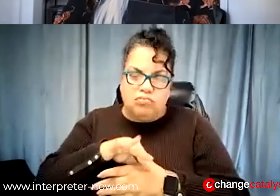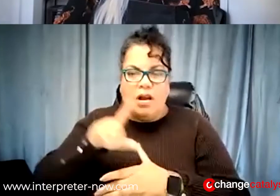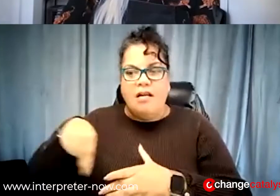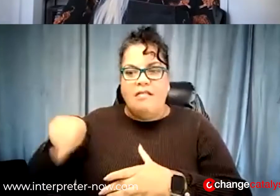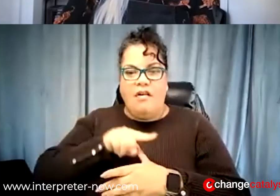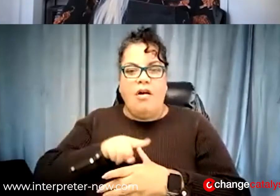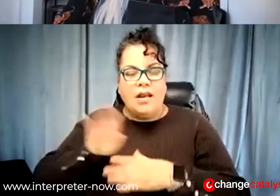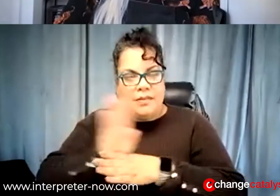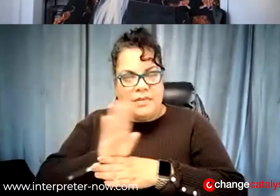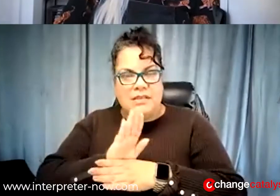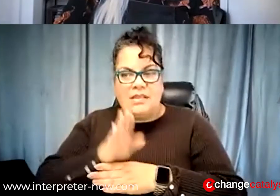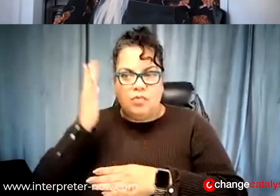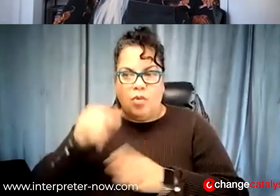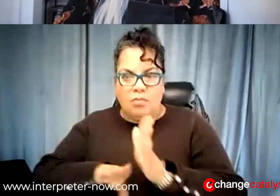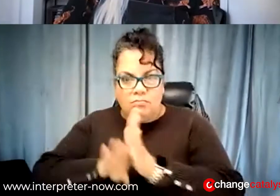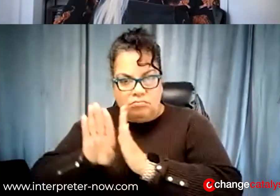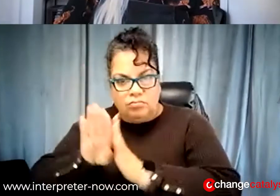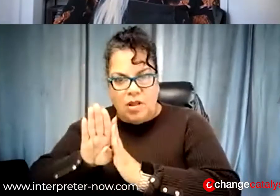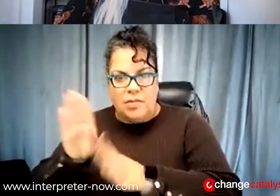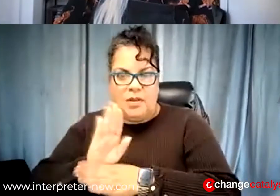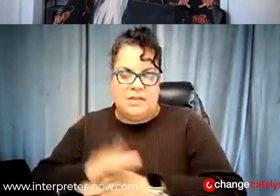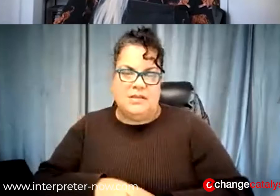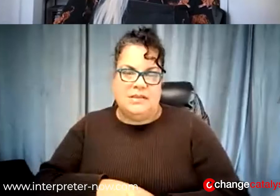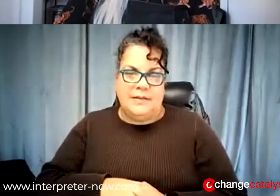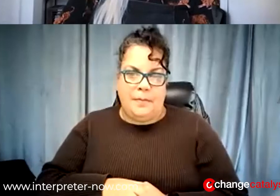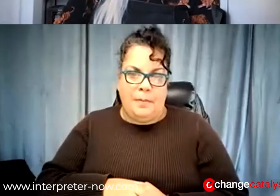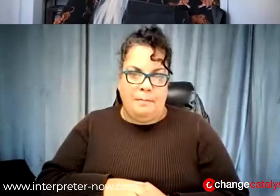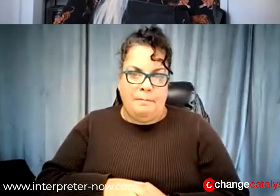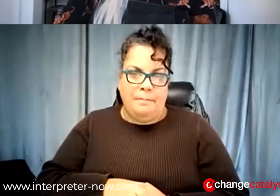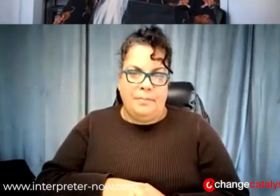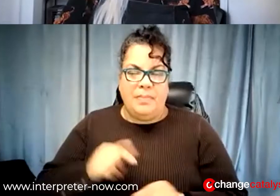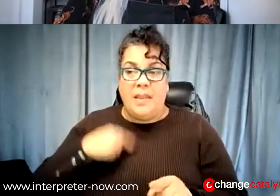It's just so much, I guess, easier in some ways.